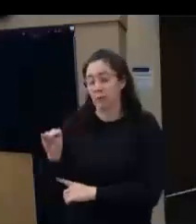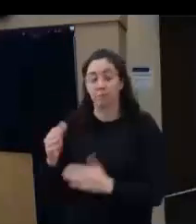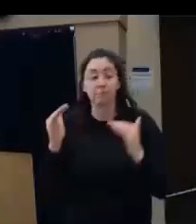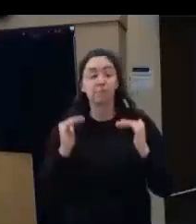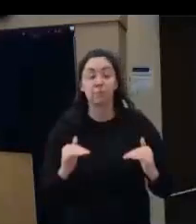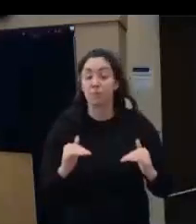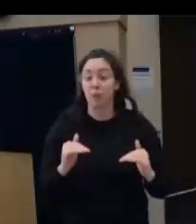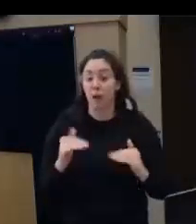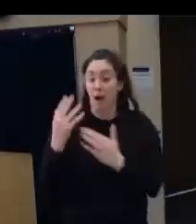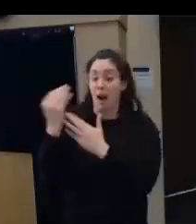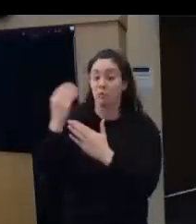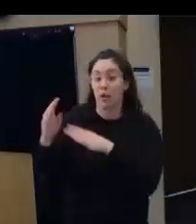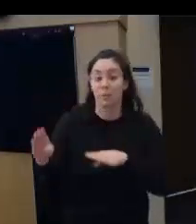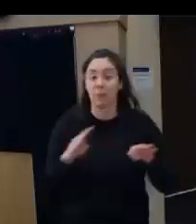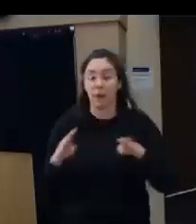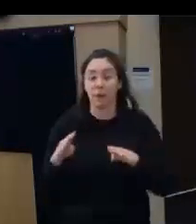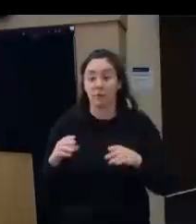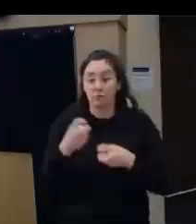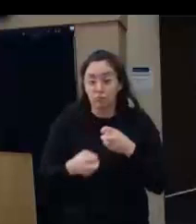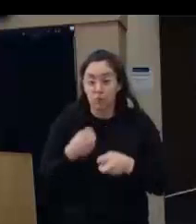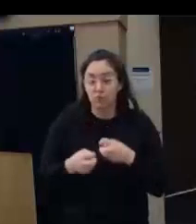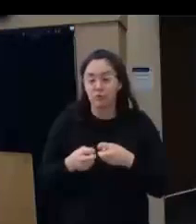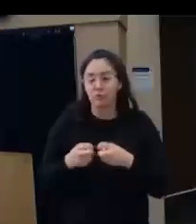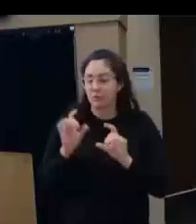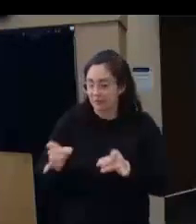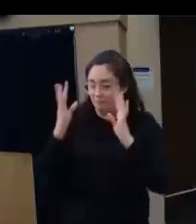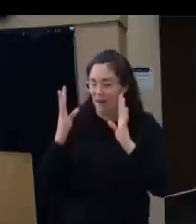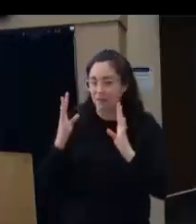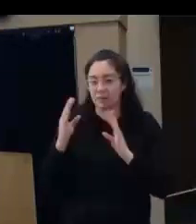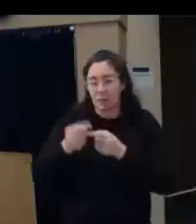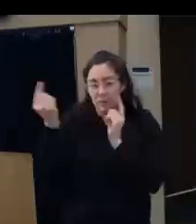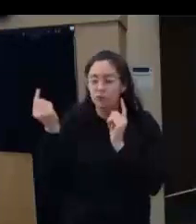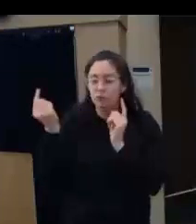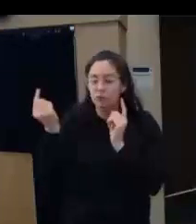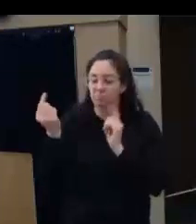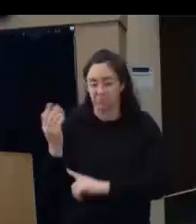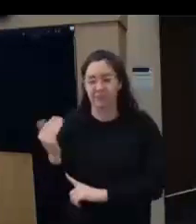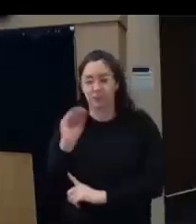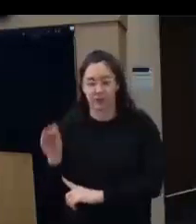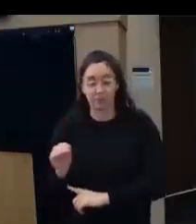externalizing behavior problems so Defiance oppositional of 15% the lifetime prevalence of